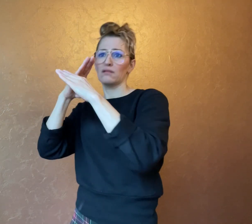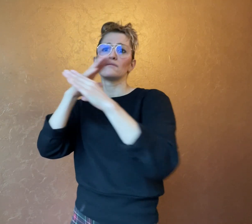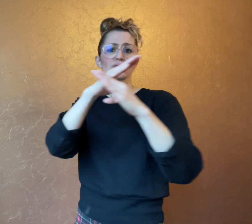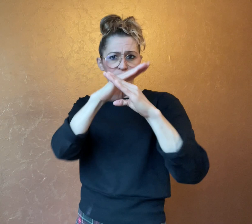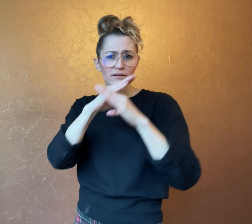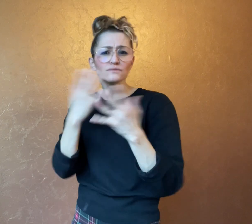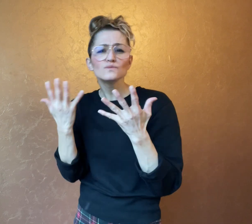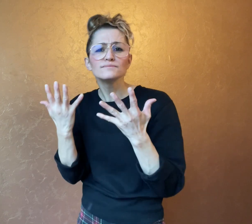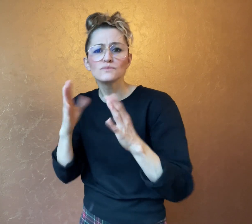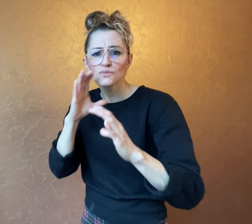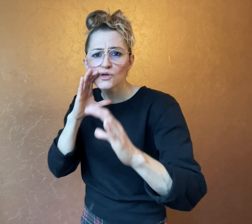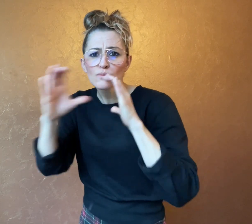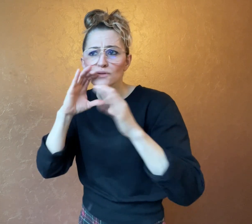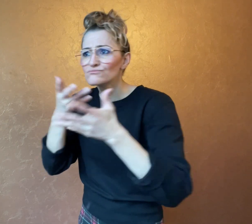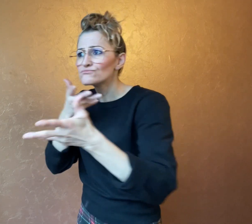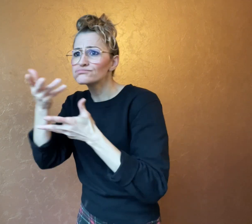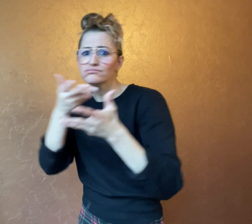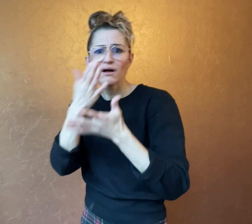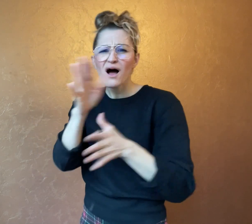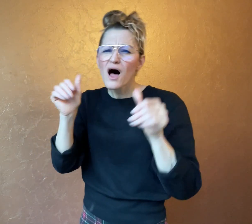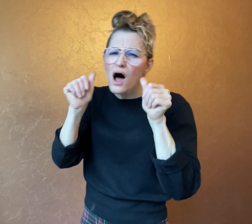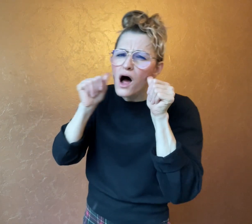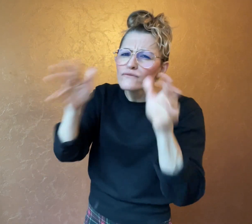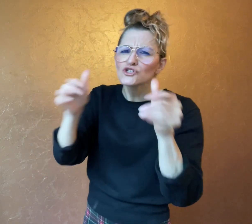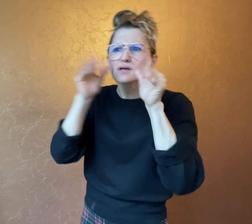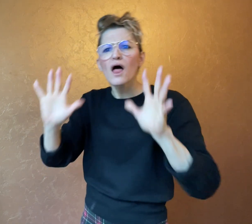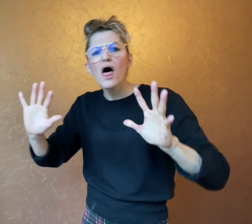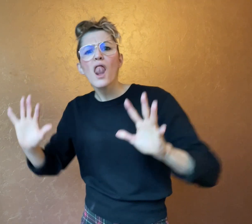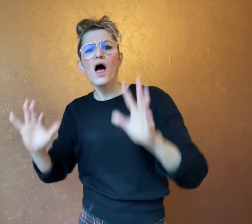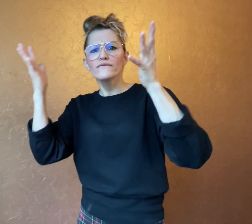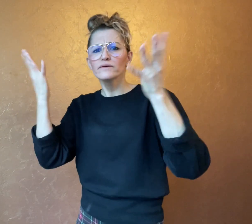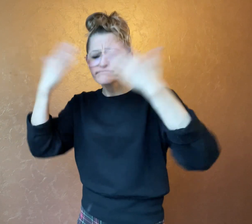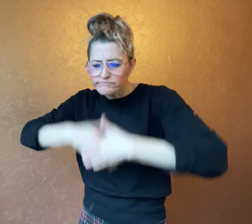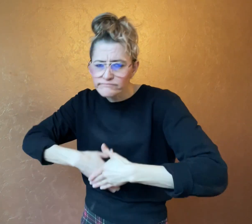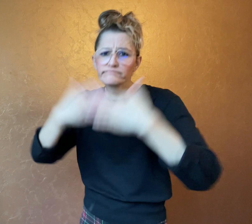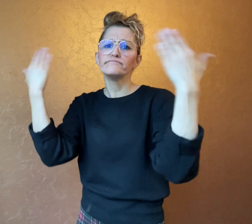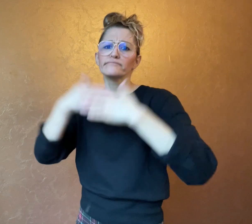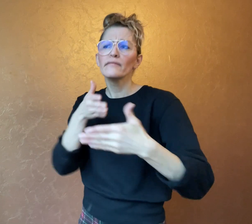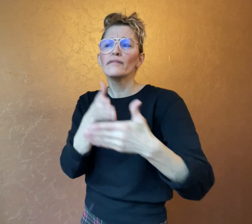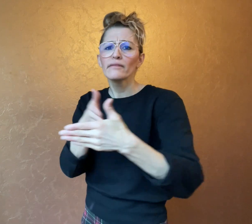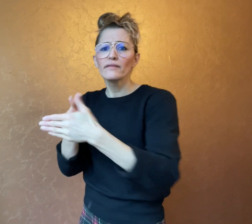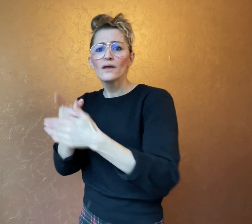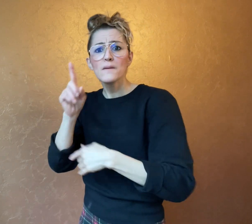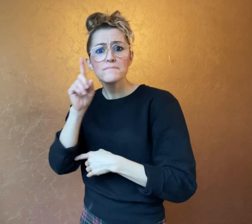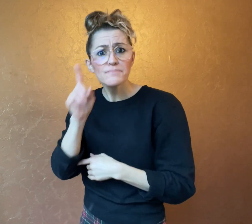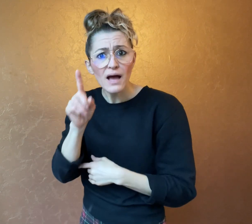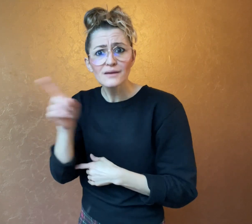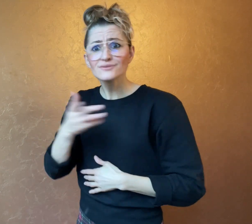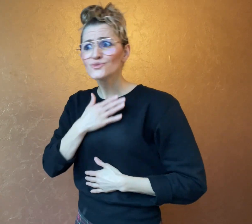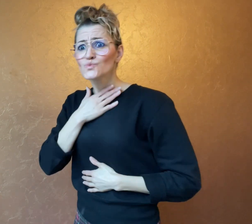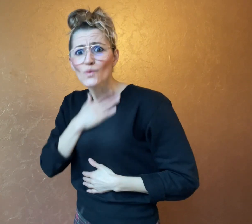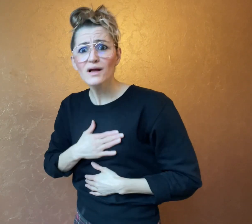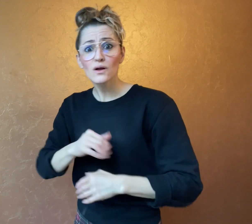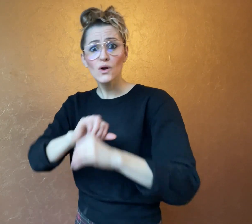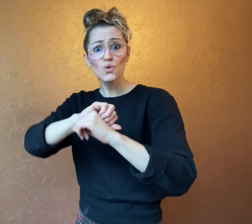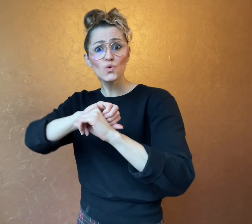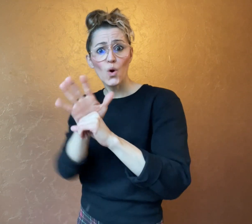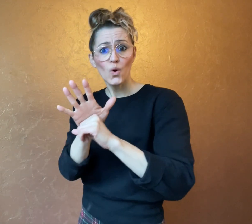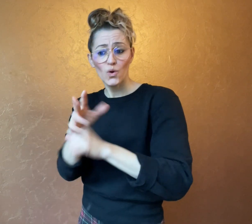during their daily lives, but it has become worse